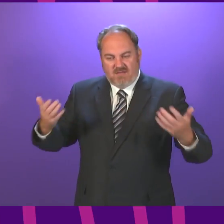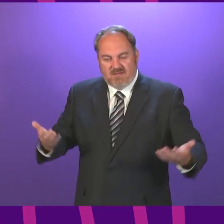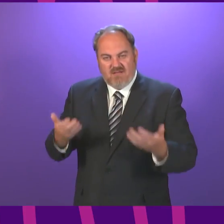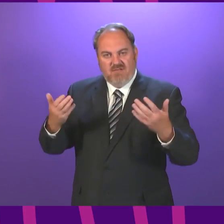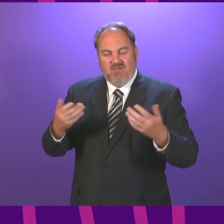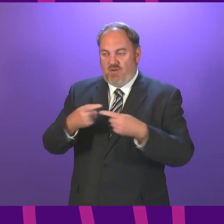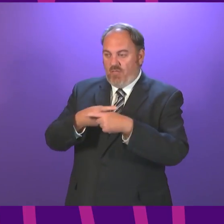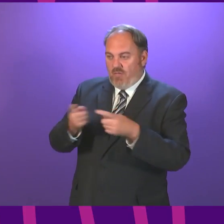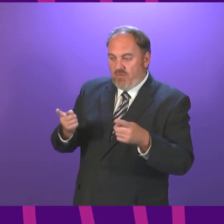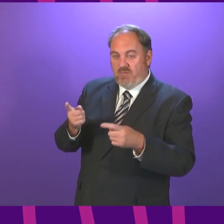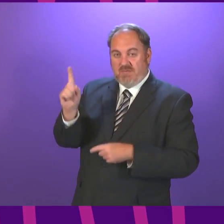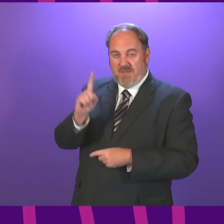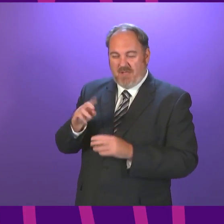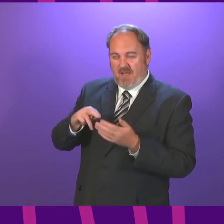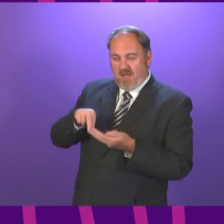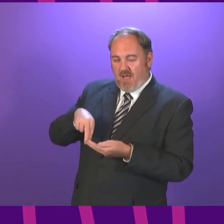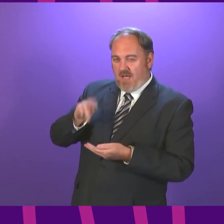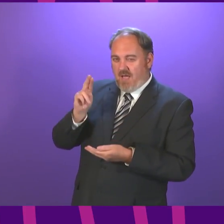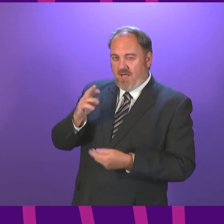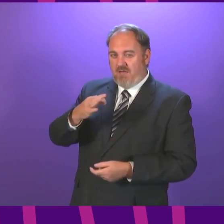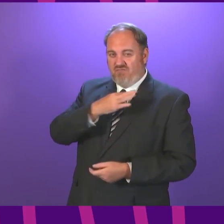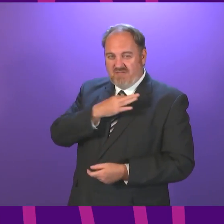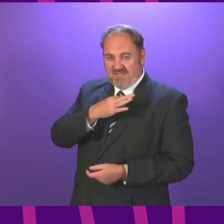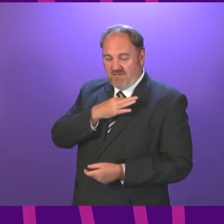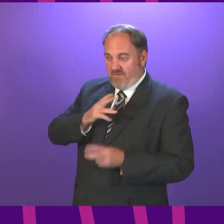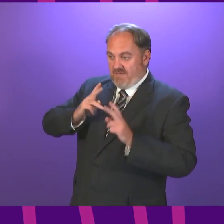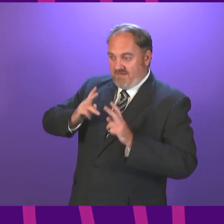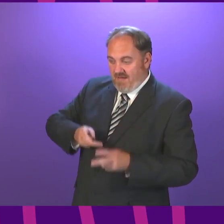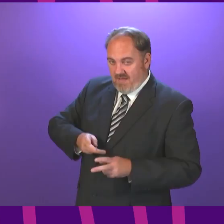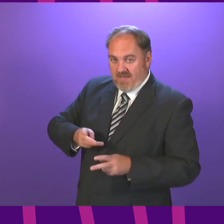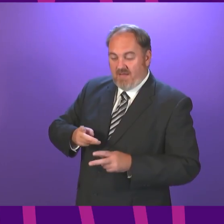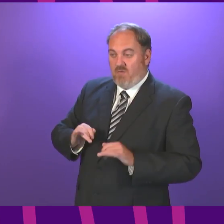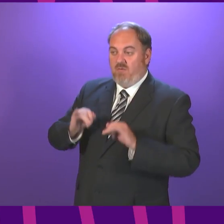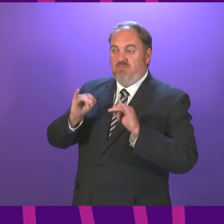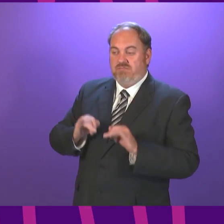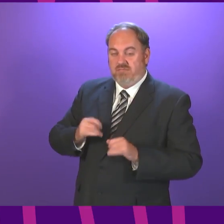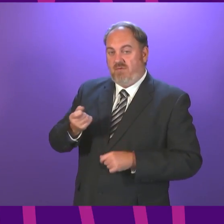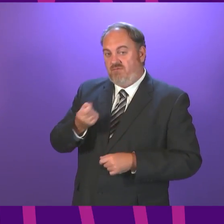are most at risk. To increase the chance of people remaining in treatment, we must provide